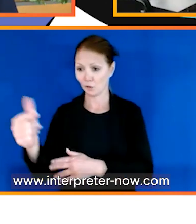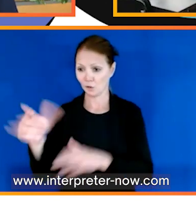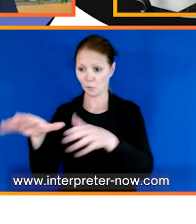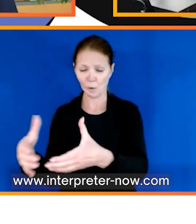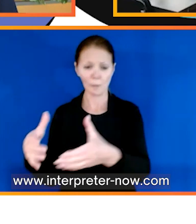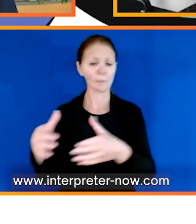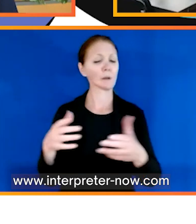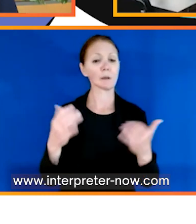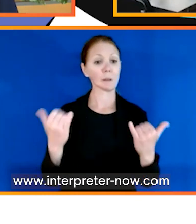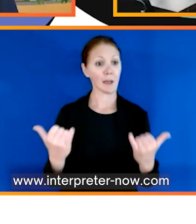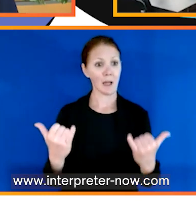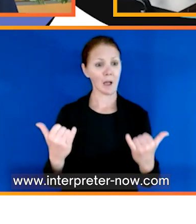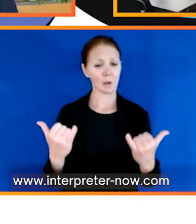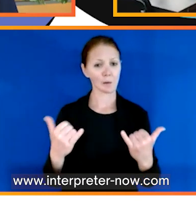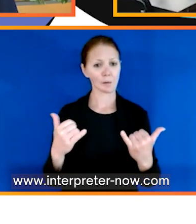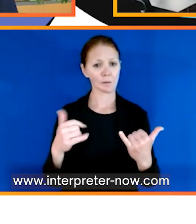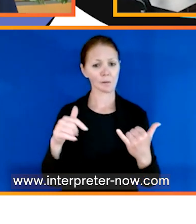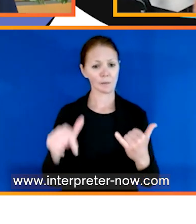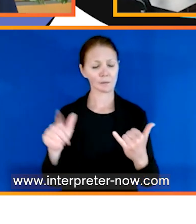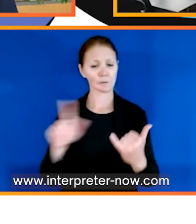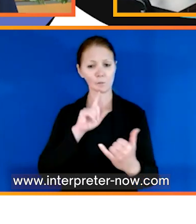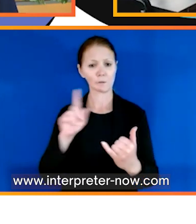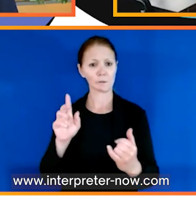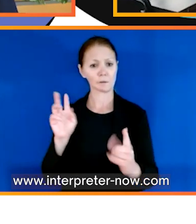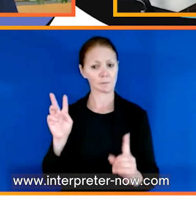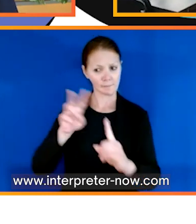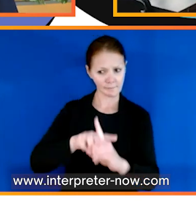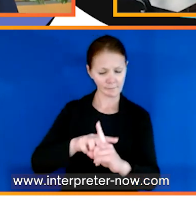that online where people can get the help, nut the learning that they need.